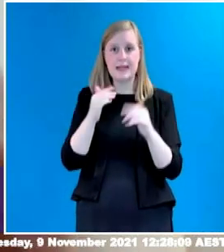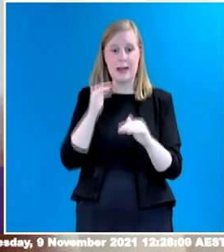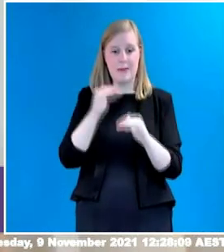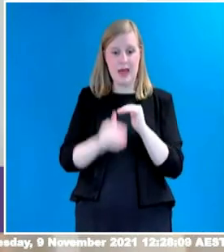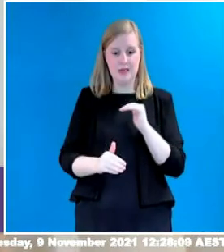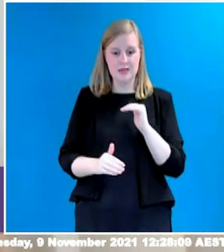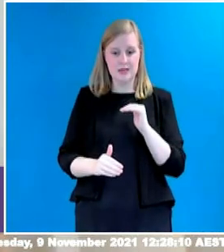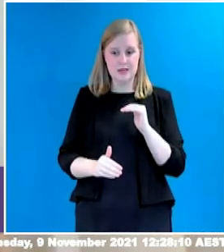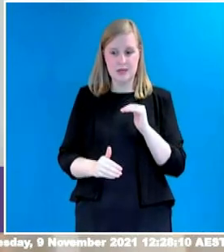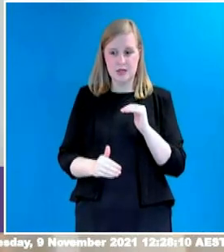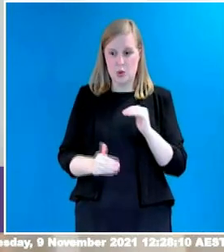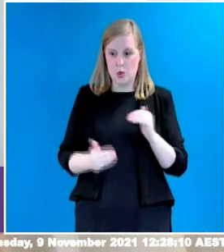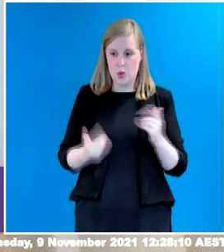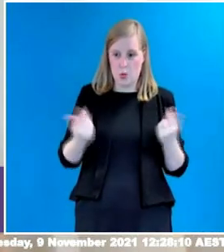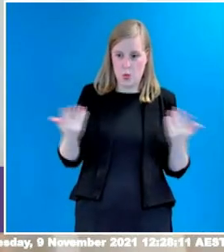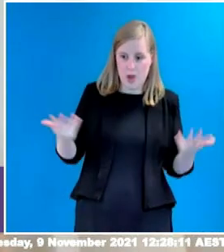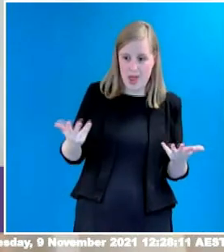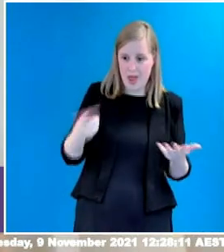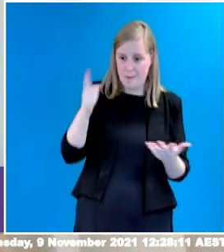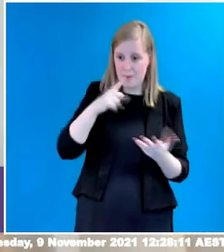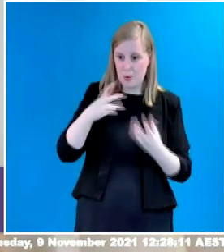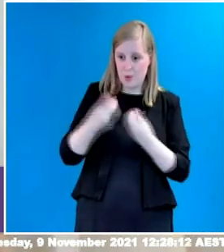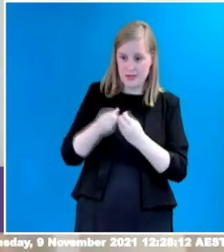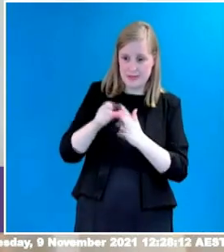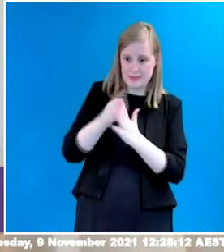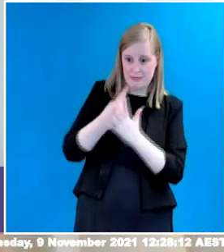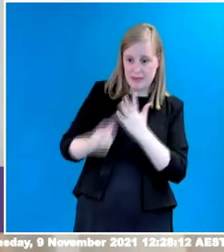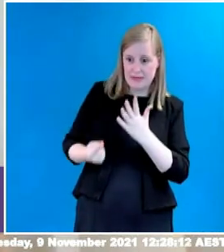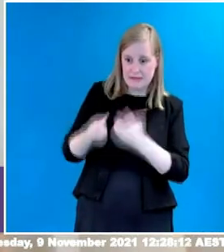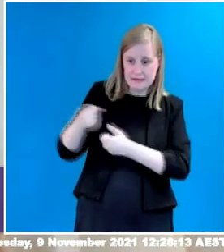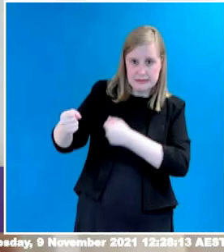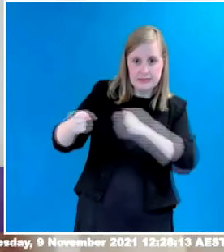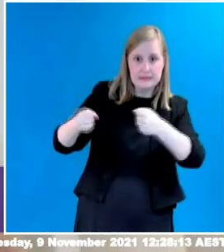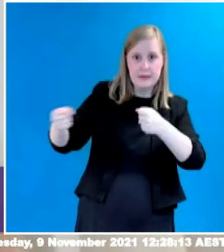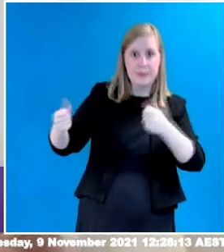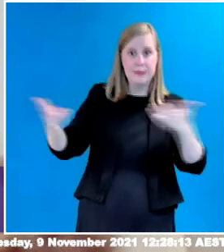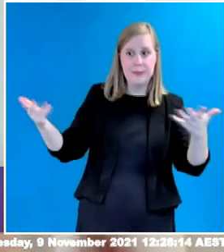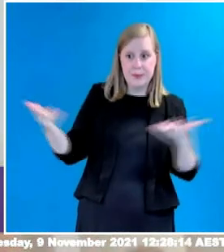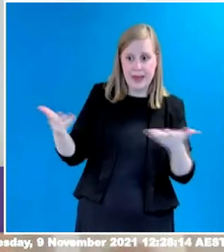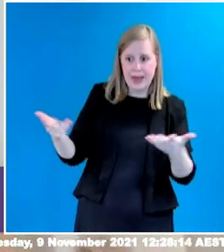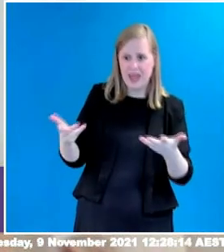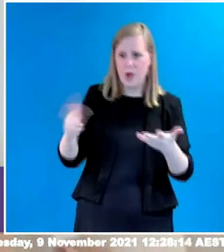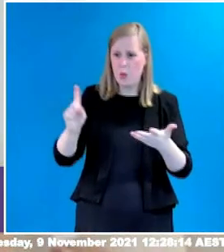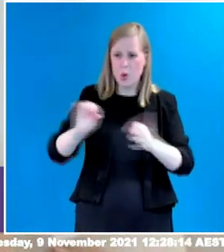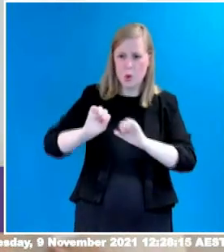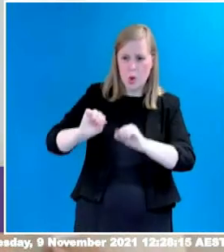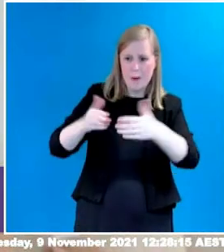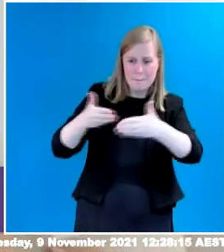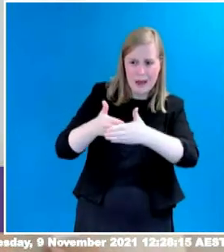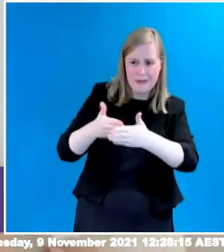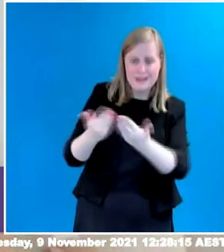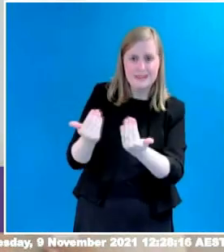and the barriers we are facing. What we do know is that it is incredibly hard to break into those mainstream